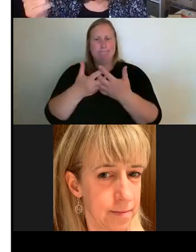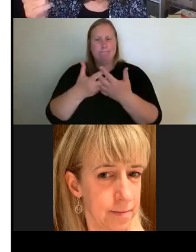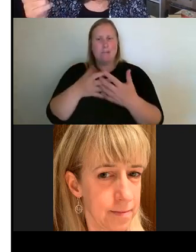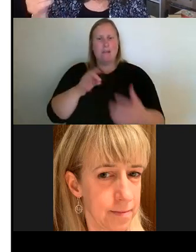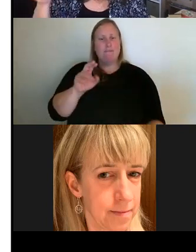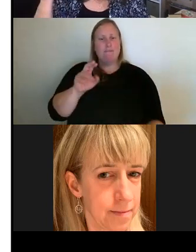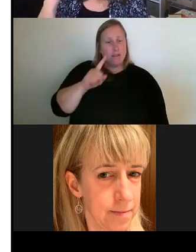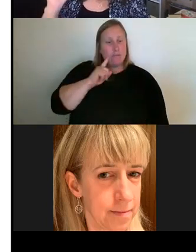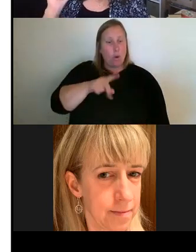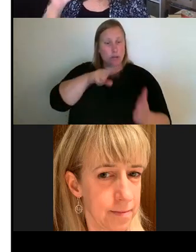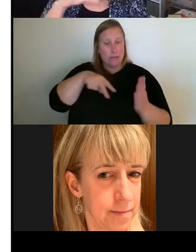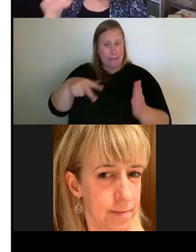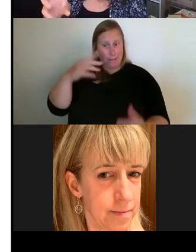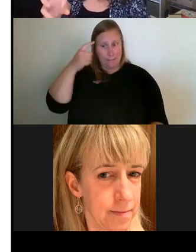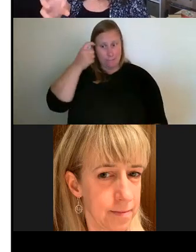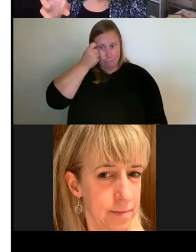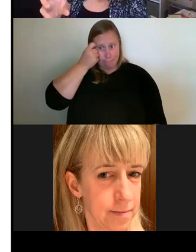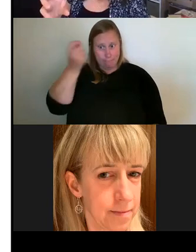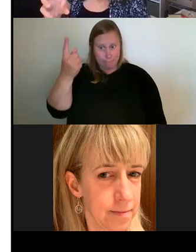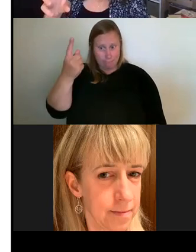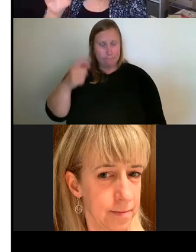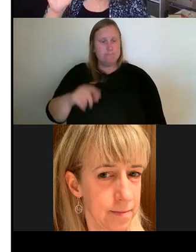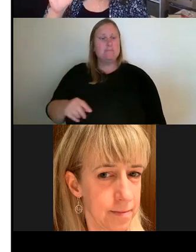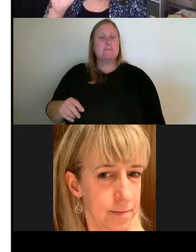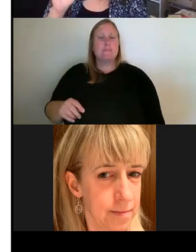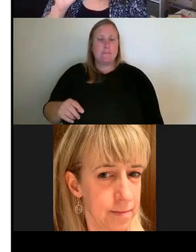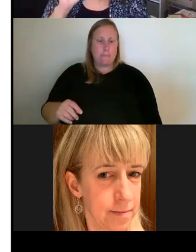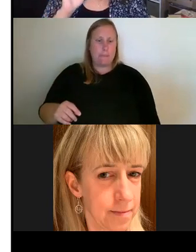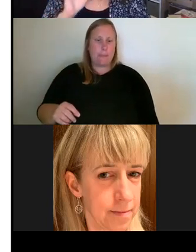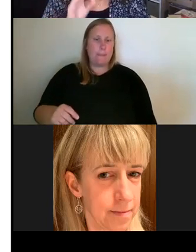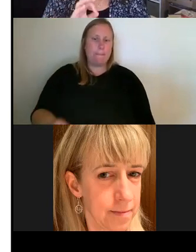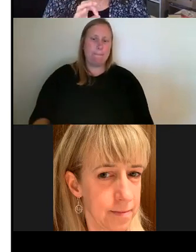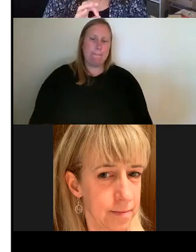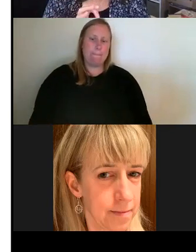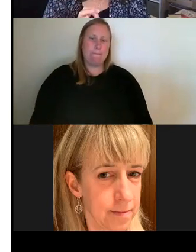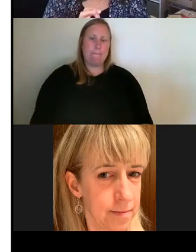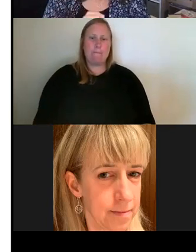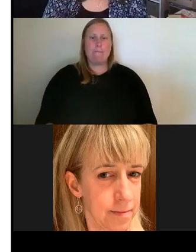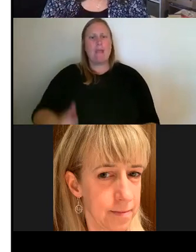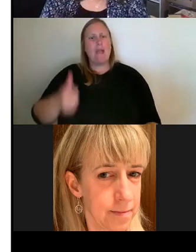out of the ones that they have given you options for and which one you visually prefer.